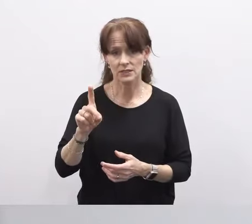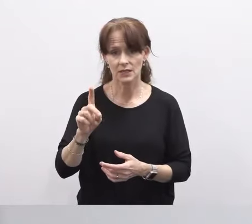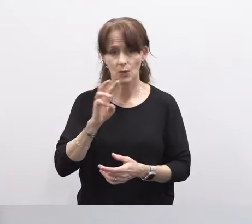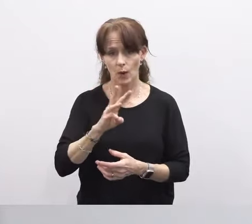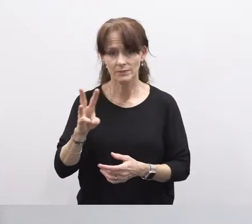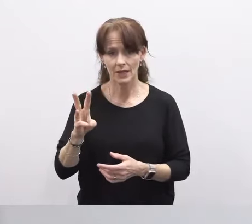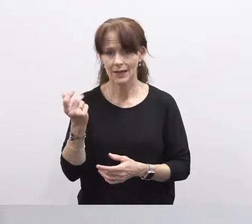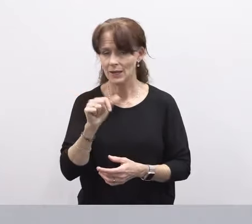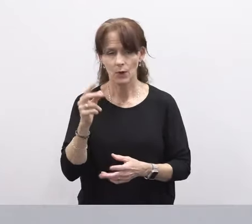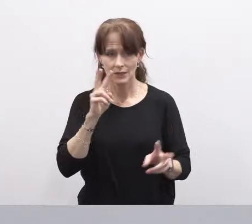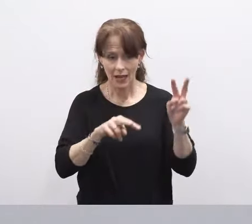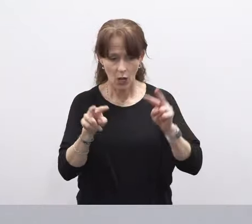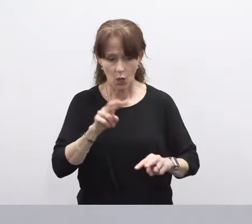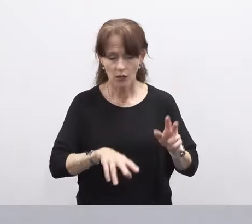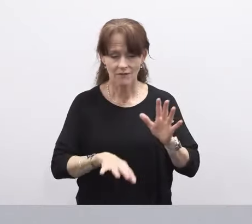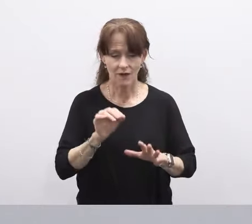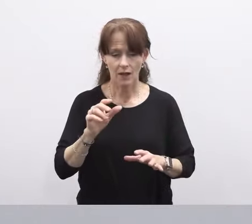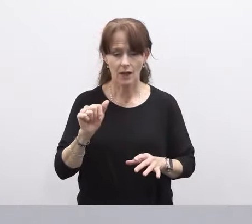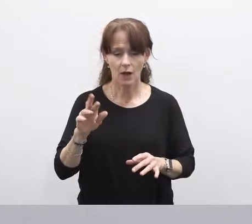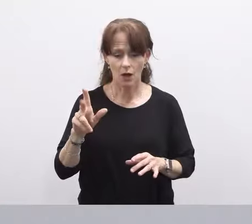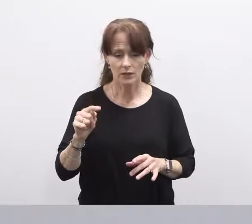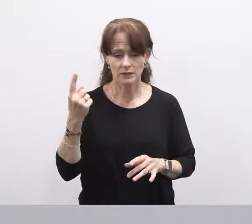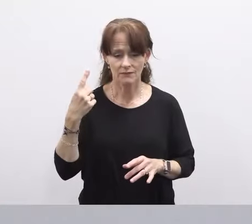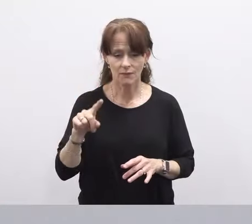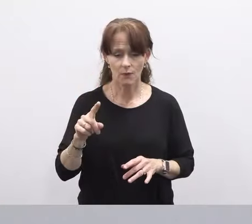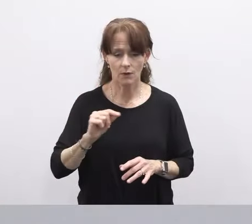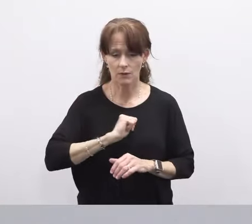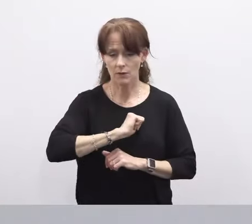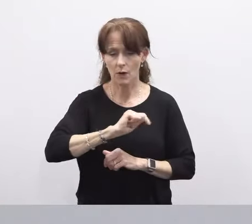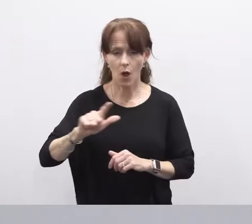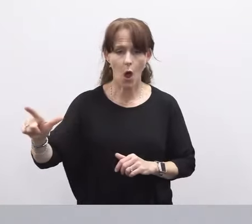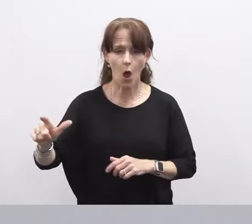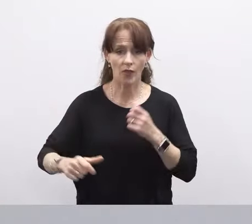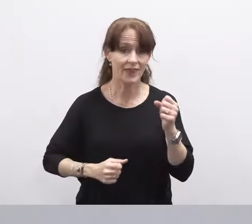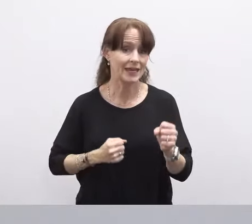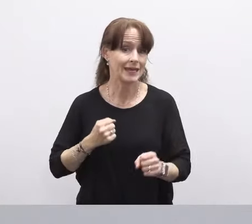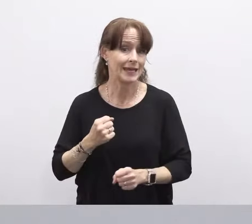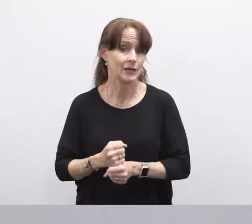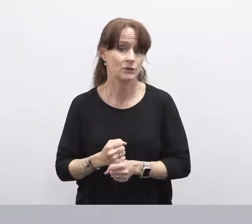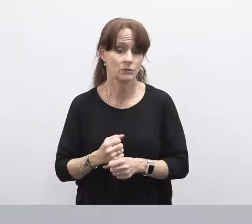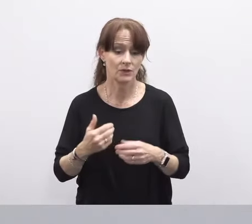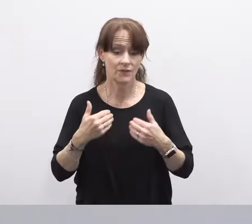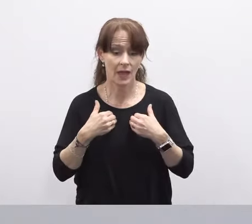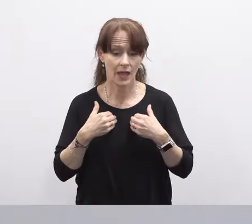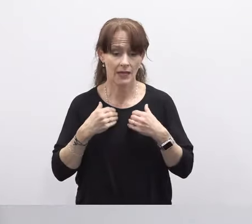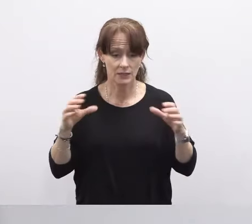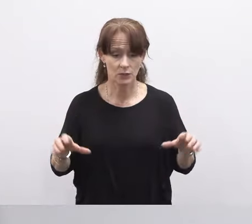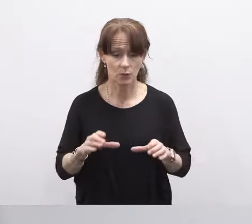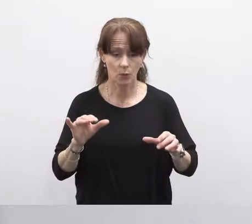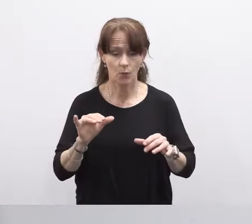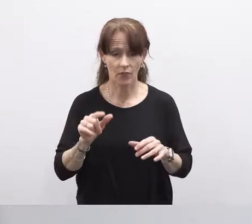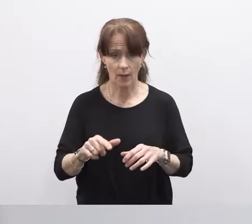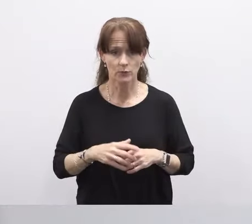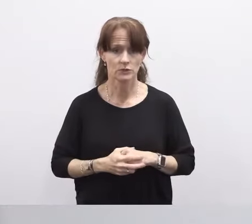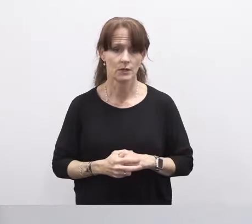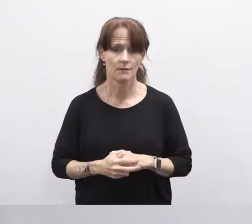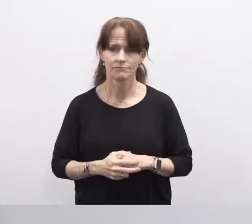So anyone can look and find the audits for all the years that we've had to conduct them. Fantastic. [Ms. Takahashi] Yeah. - Thank you.